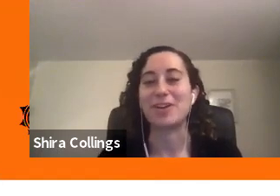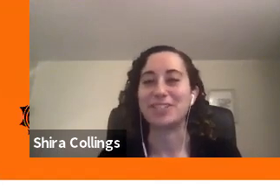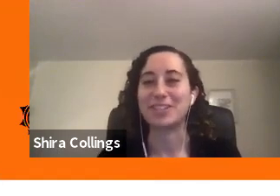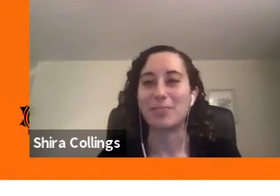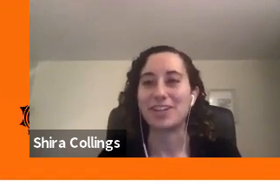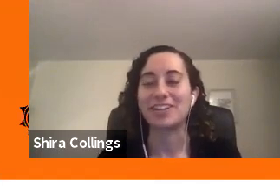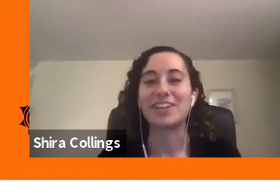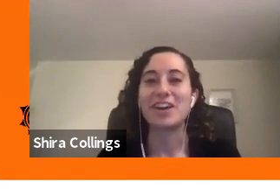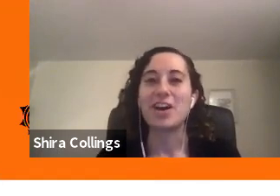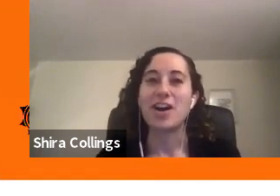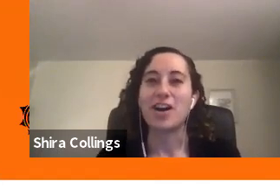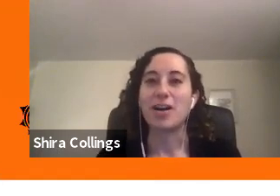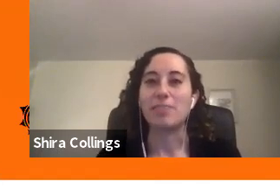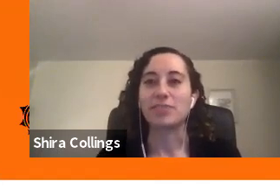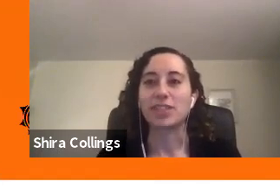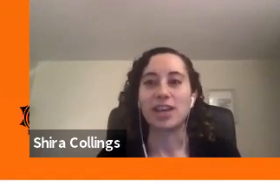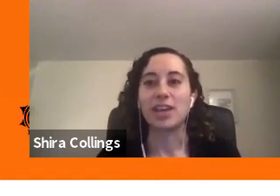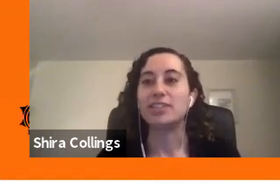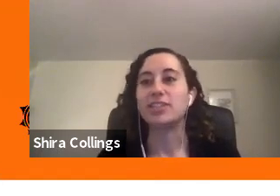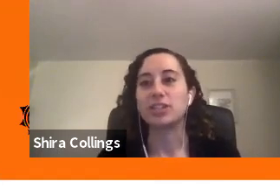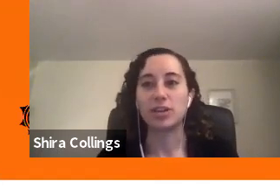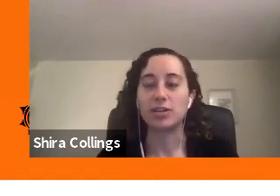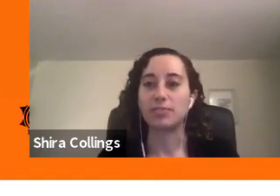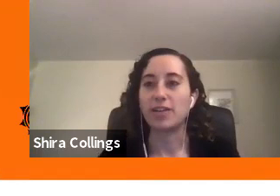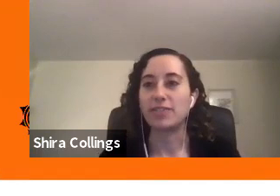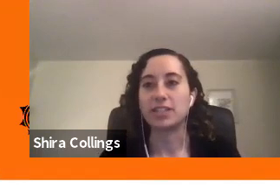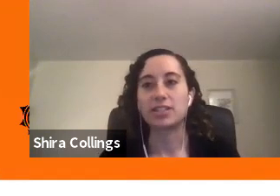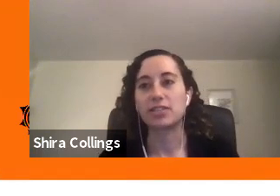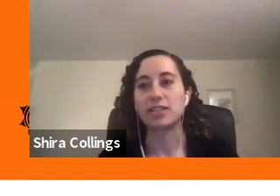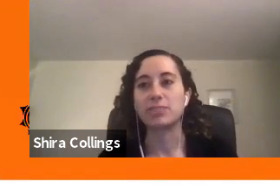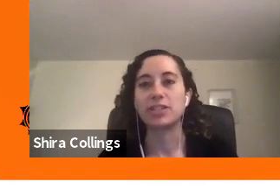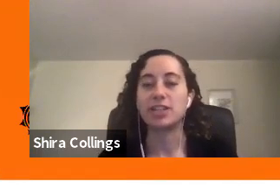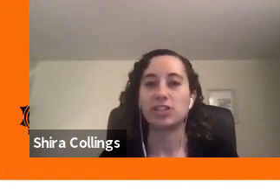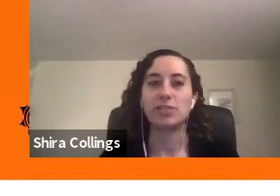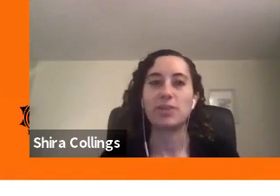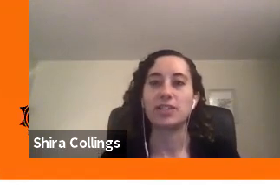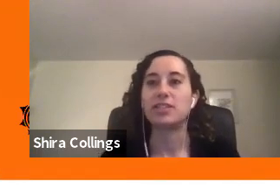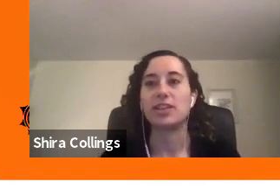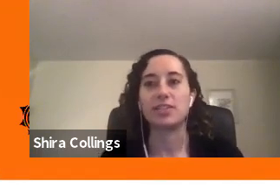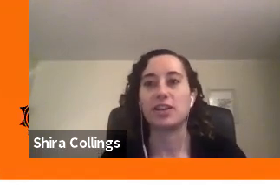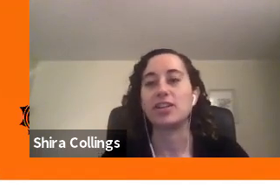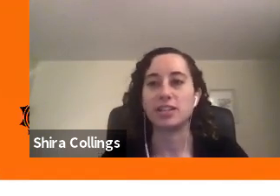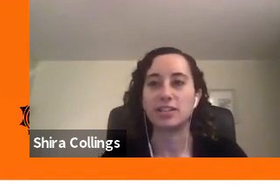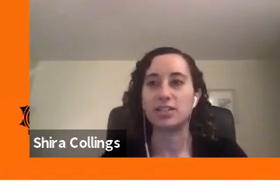And for the introduction. I'm super excited to be here and to be talking about this topic.